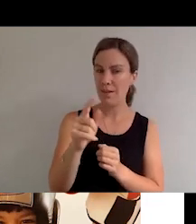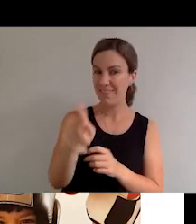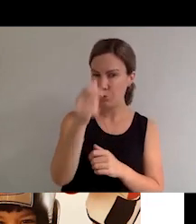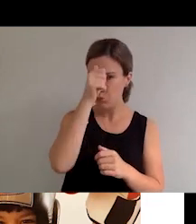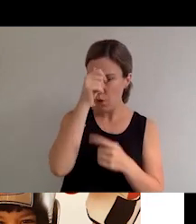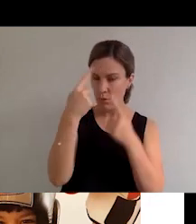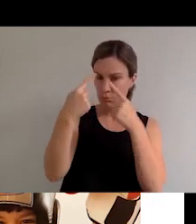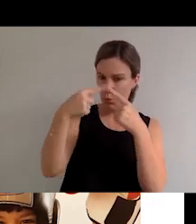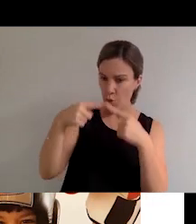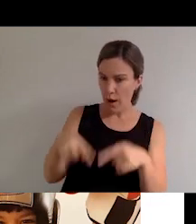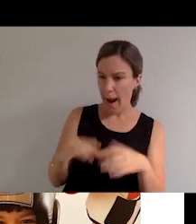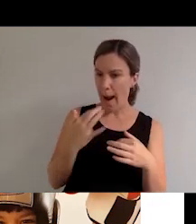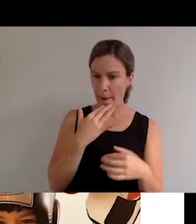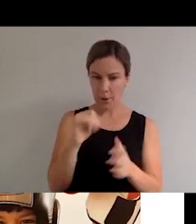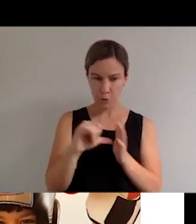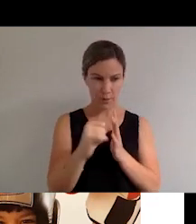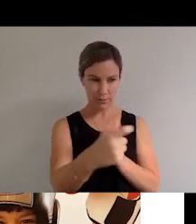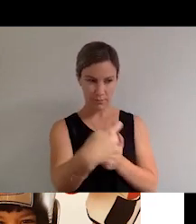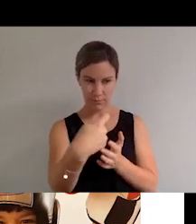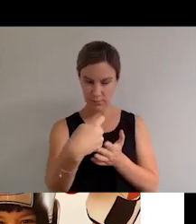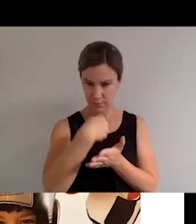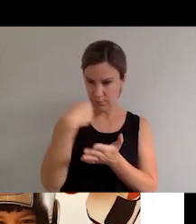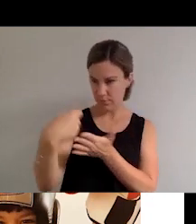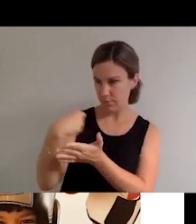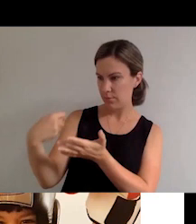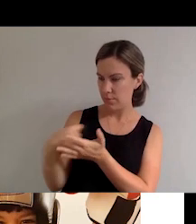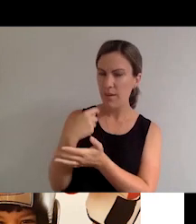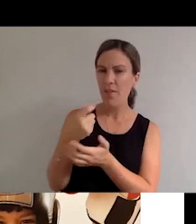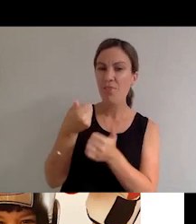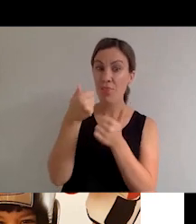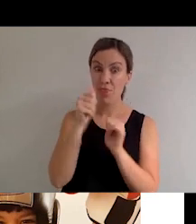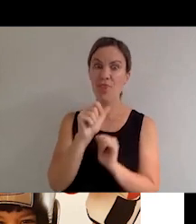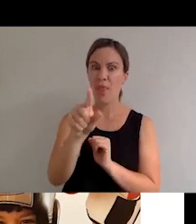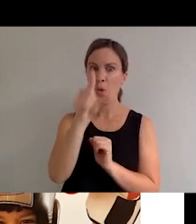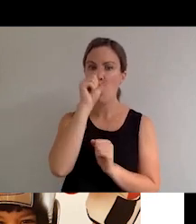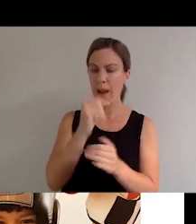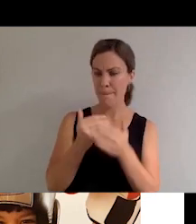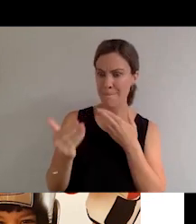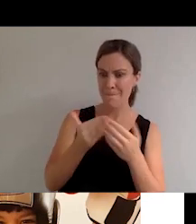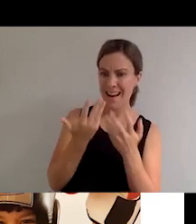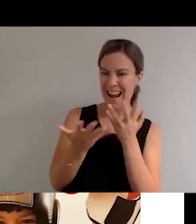you're any kind of financial strife, you're actually able to kind of really frugally manage how you would spend that. In the same way in an